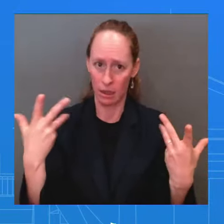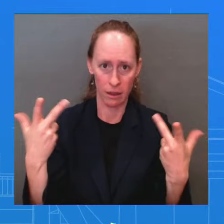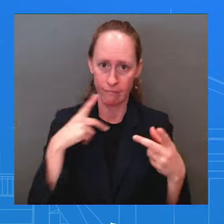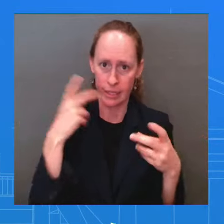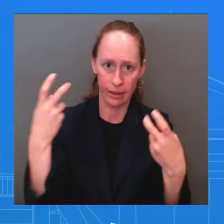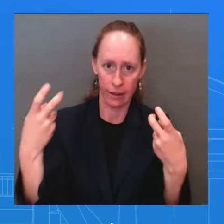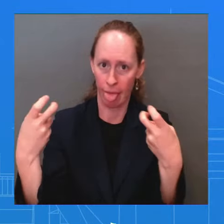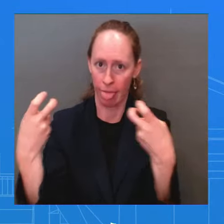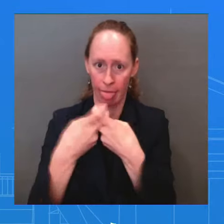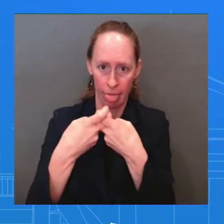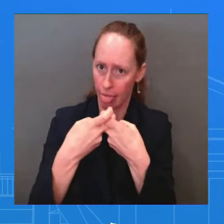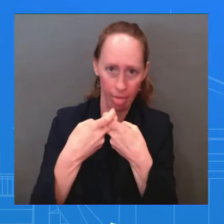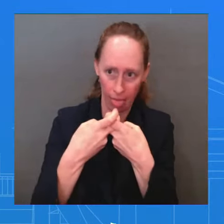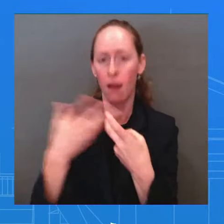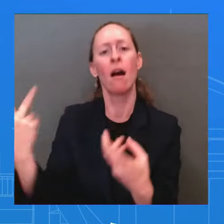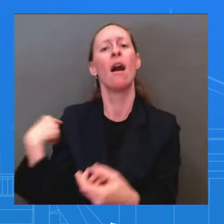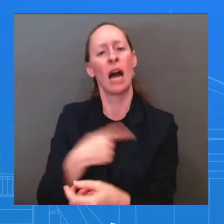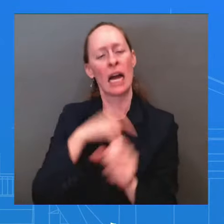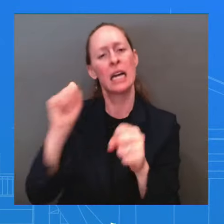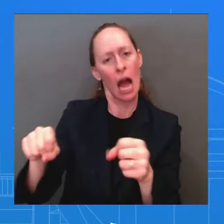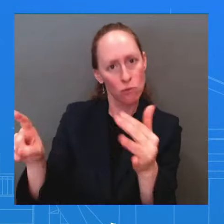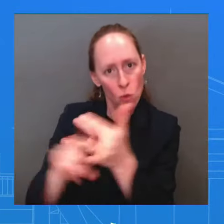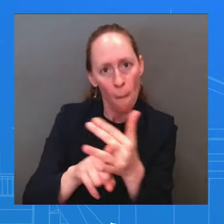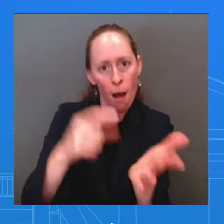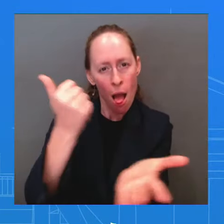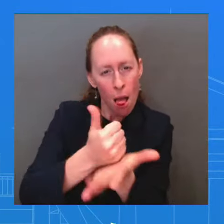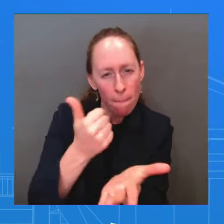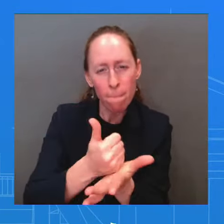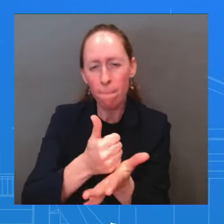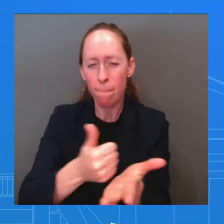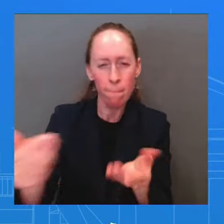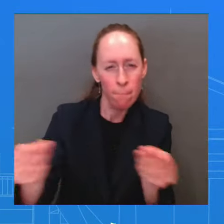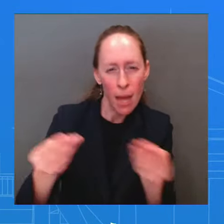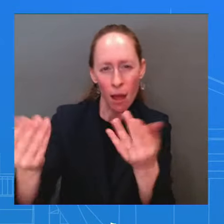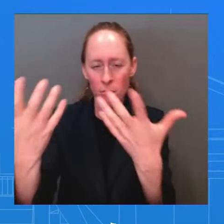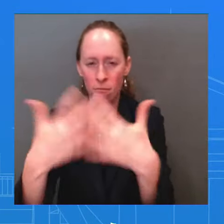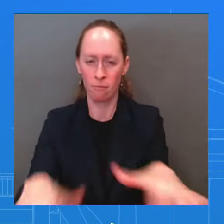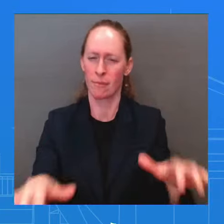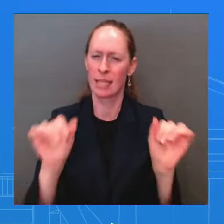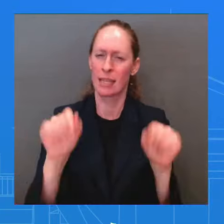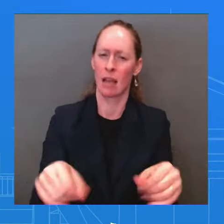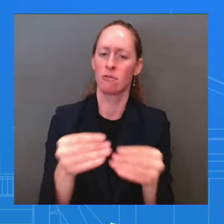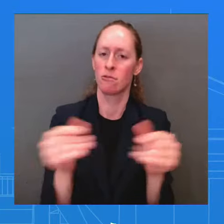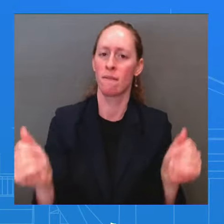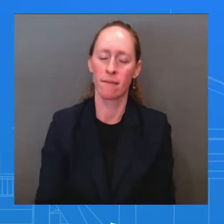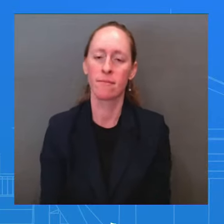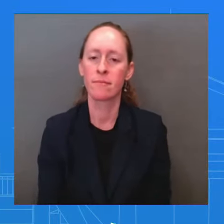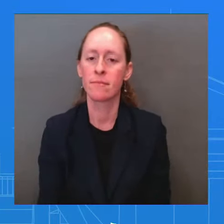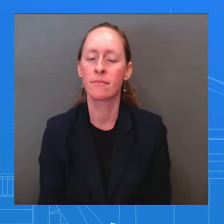And that is what the President was laying out in -- in having -- in having the Acting Secretary, Julie Su,